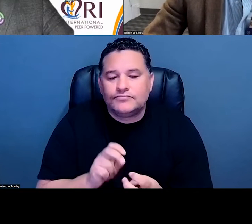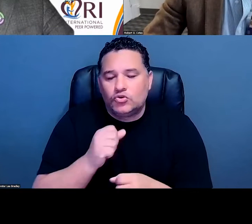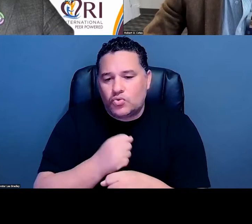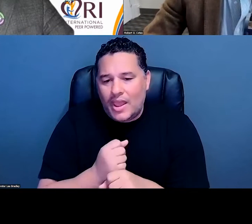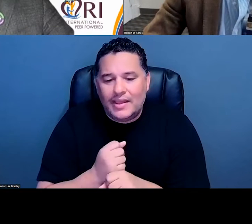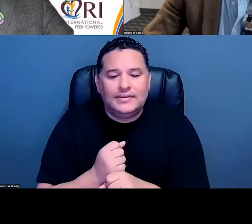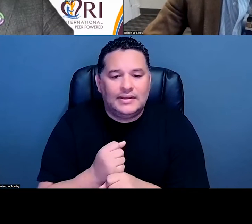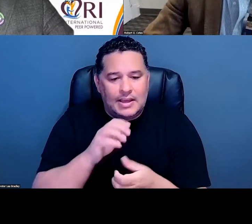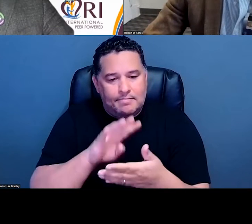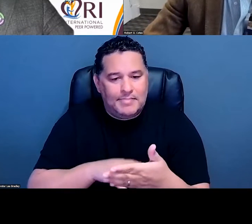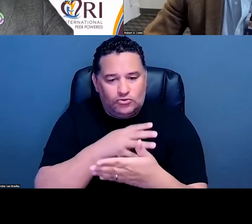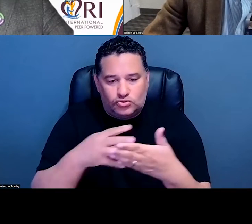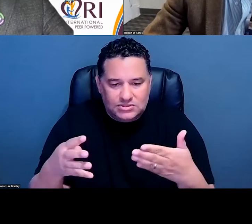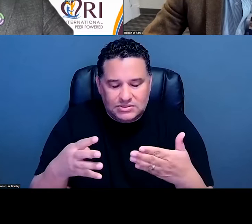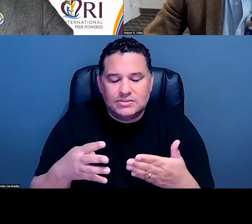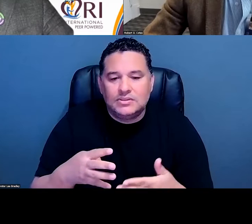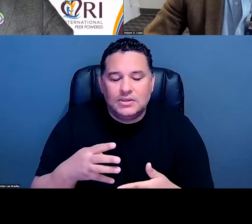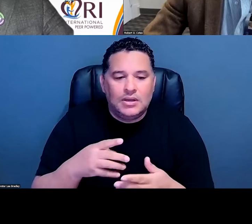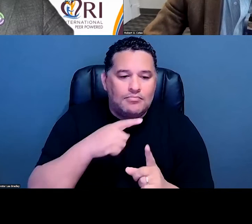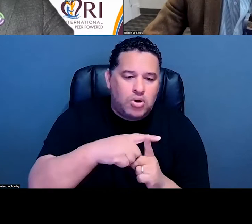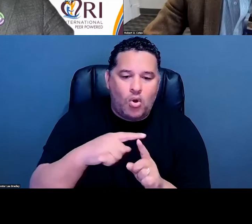FLEXIBLE APPROACH. YOU CAN, KIND OF SIT DOWN WITH SOME